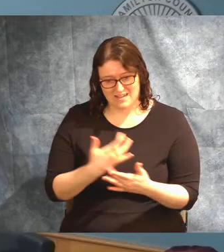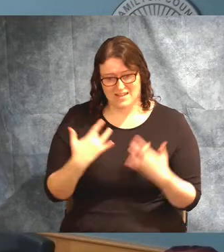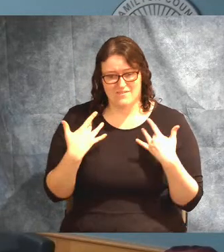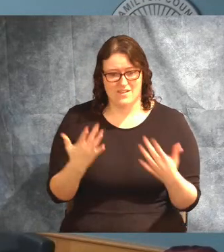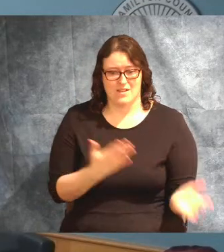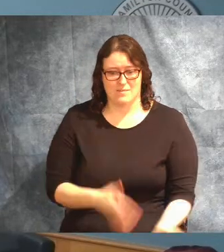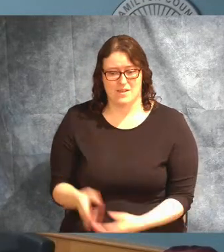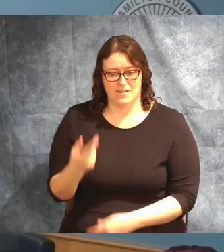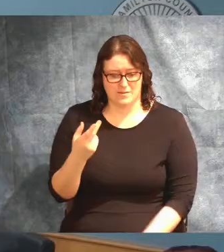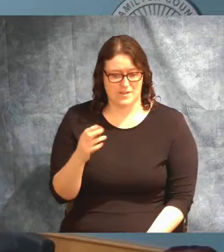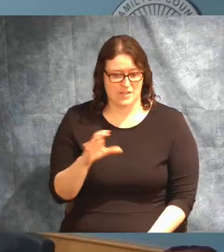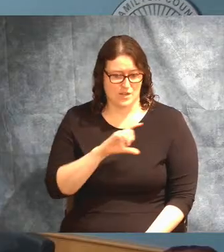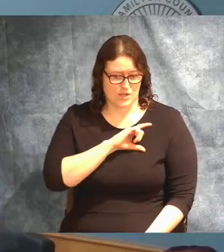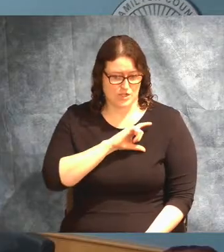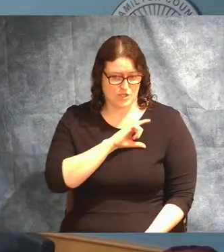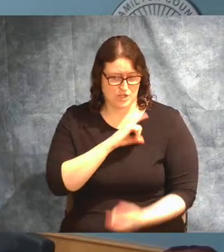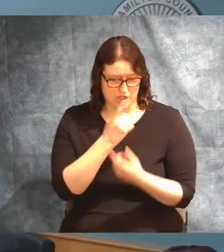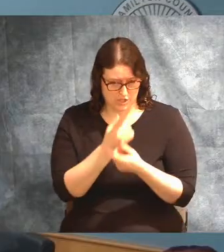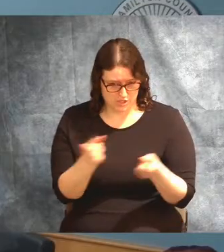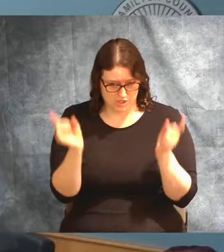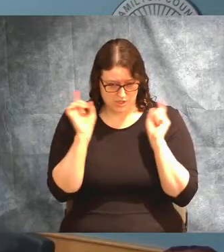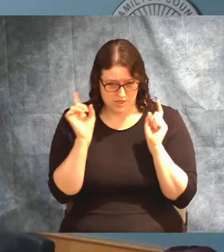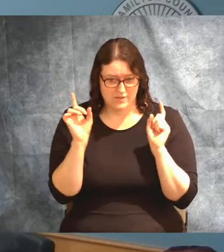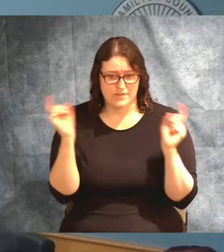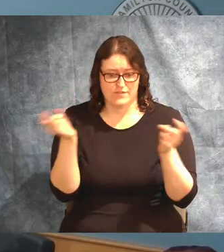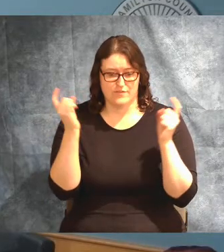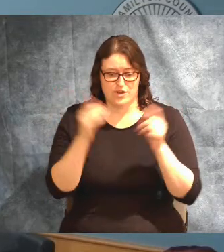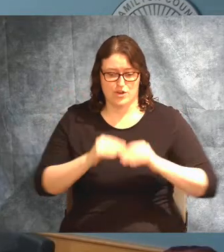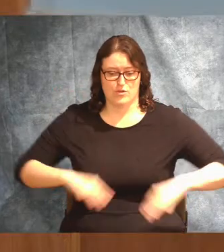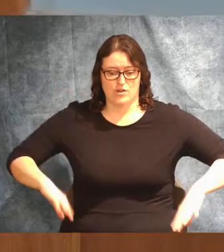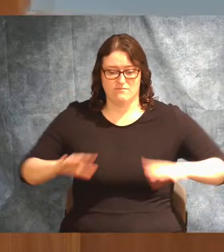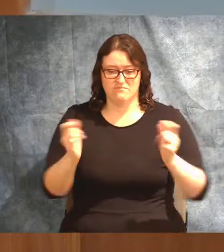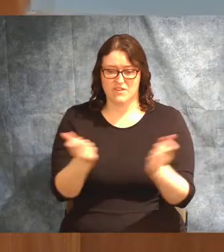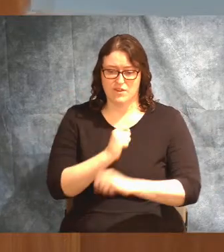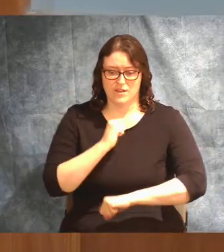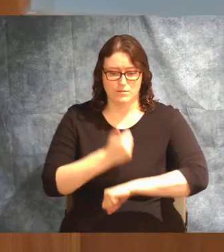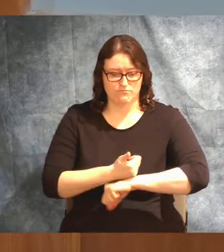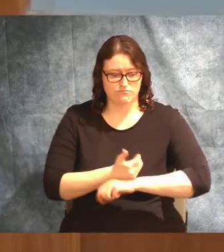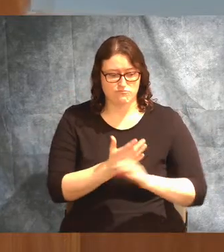the Hamilton County Sheriff Fairgrounds and he had everything in place days before the event.